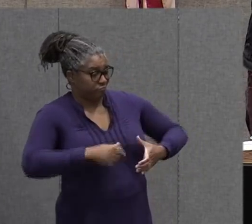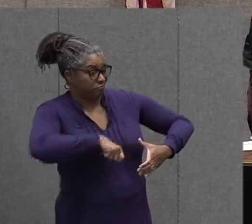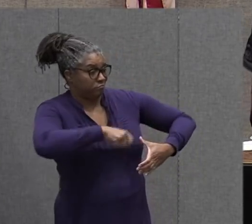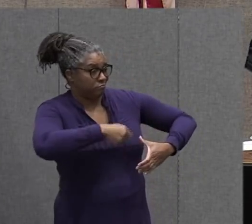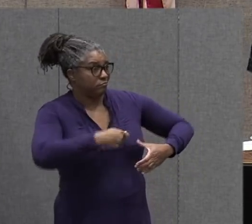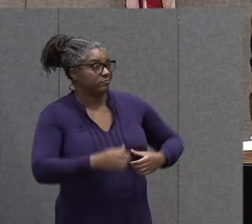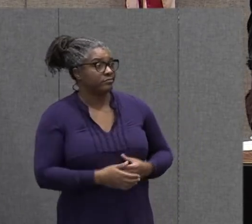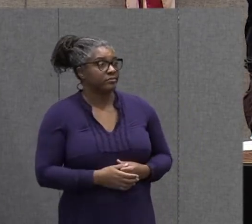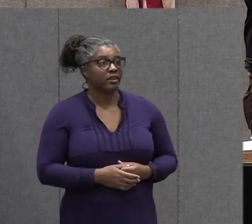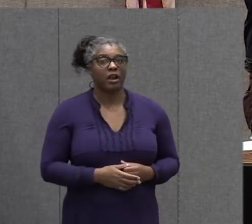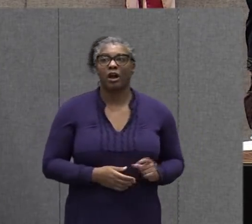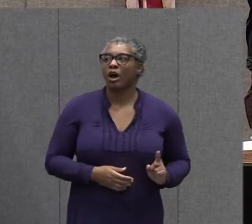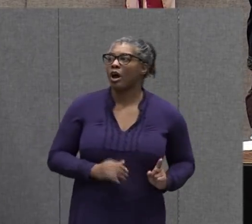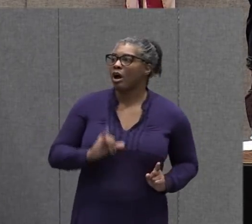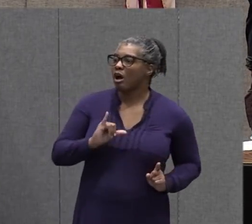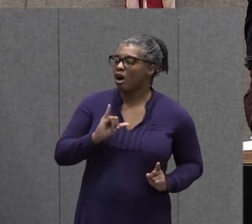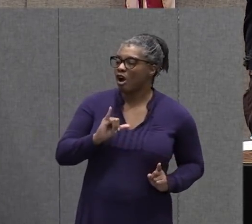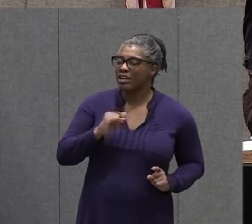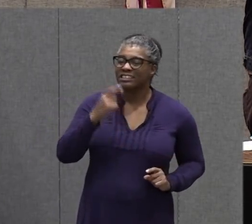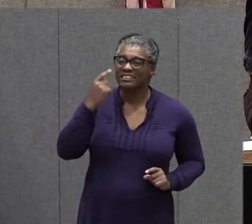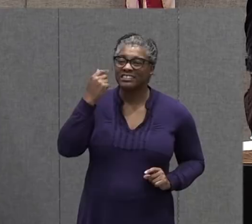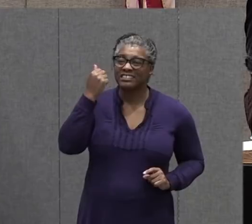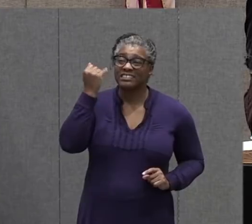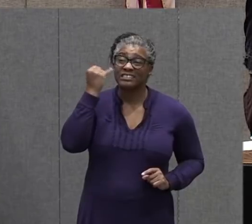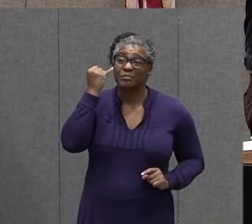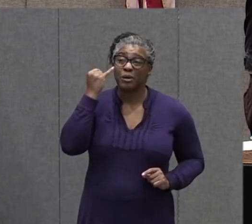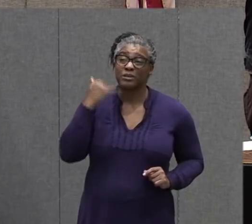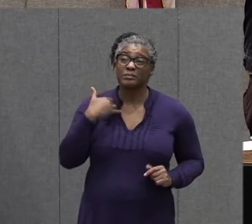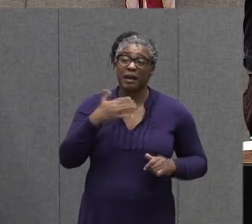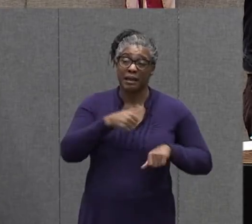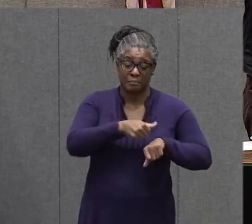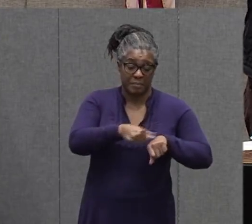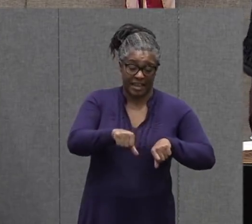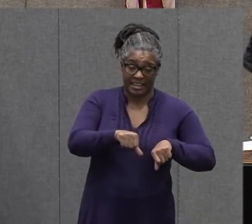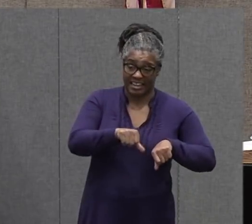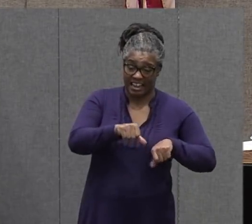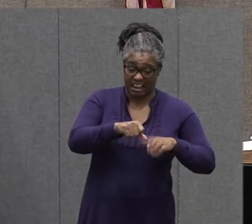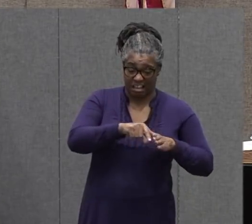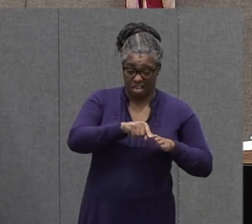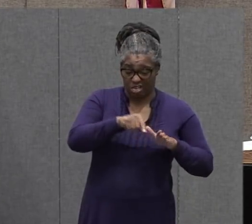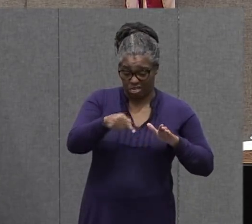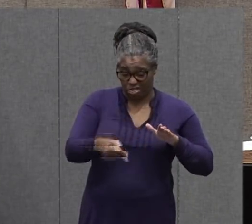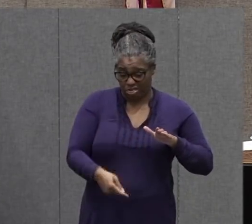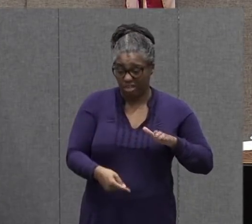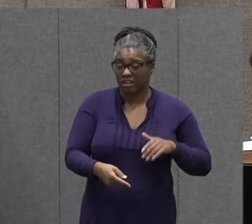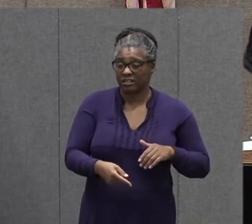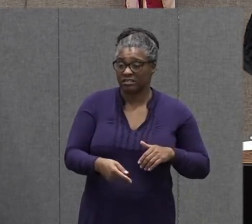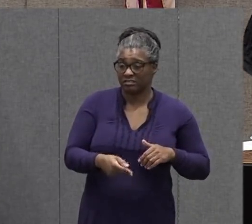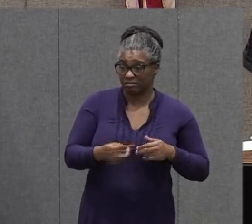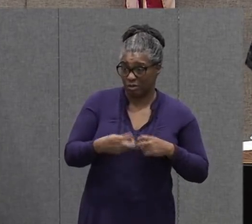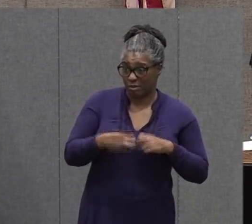If my band aid fell in there, is that a problem? [Miss Garcia] Yes. (glass clinking)